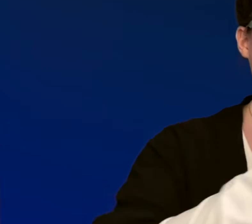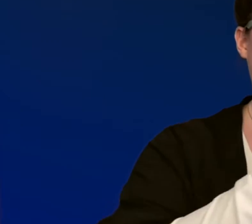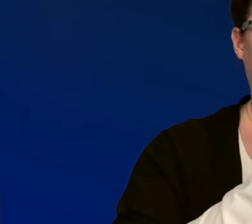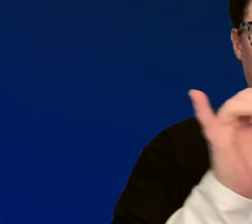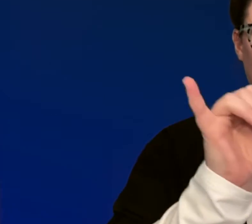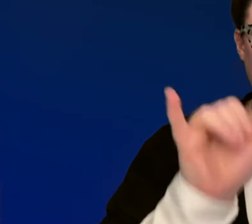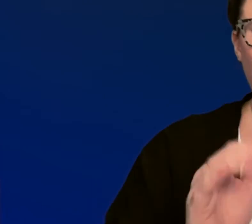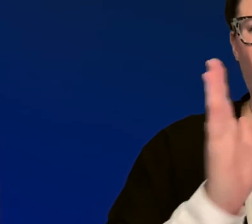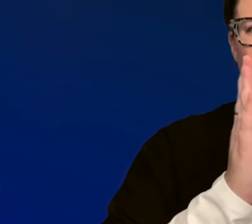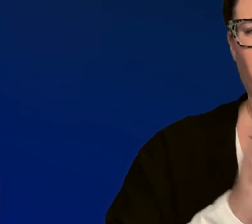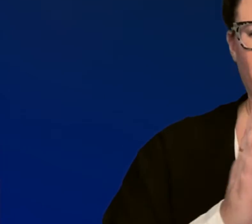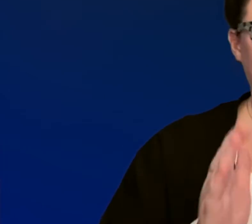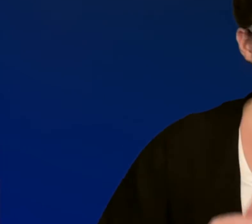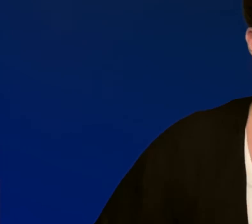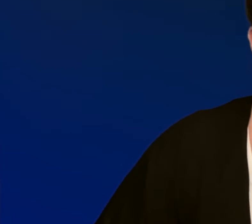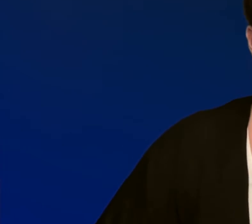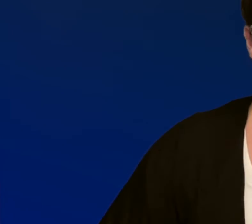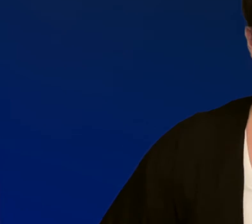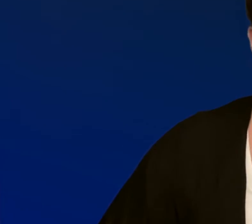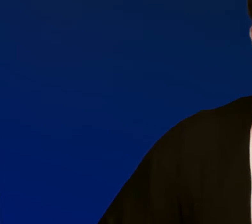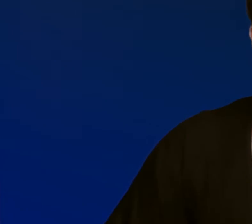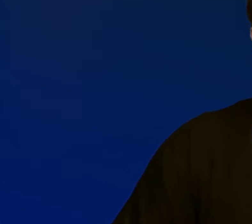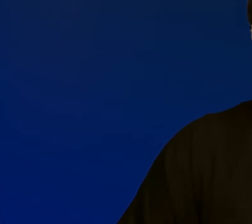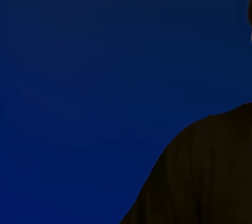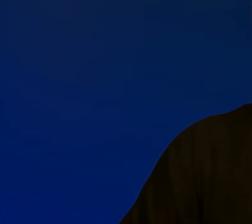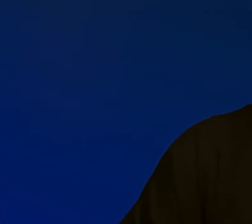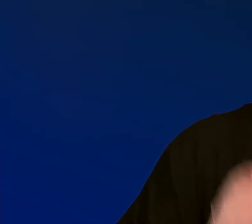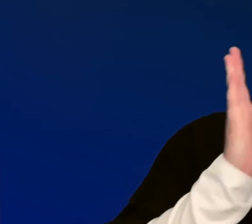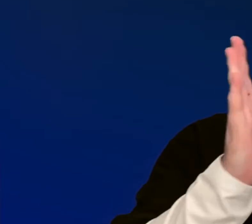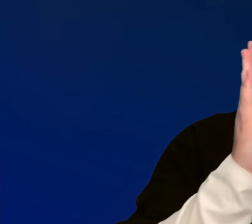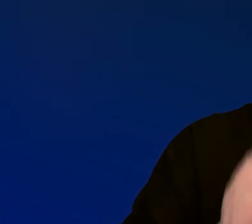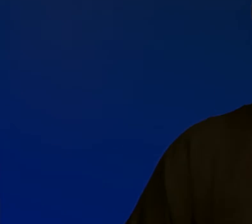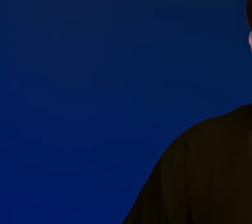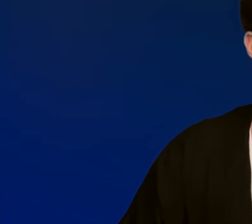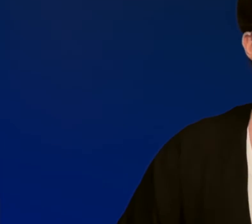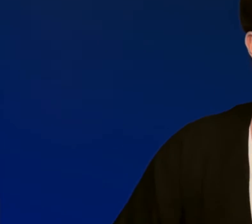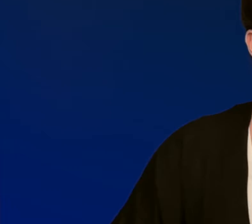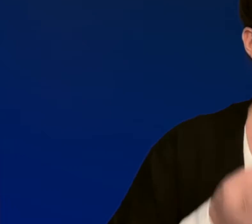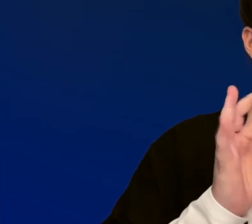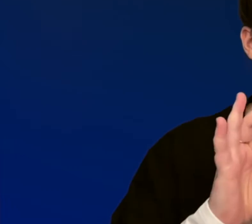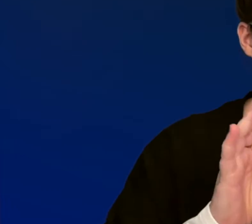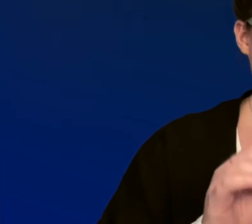The legal system is often misunderstood, misrepresented, and misinterpreted